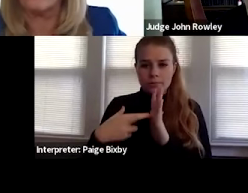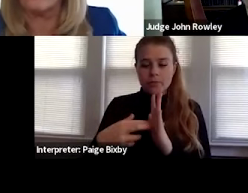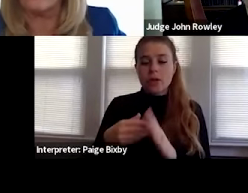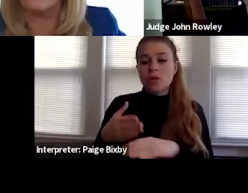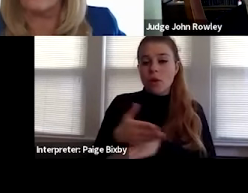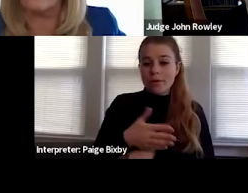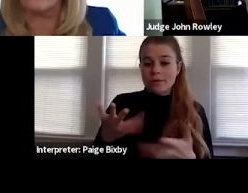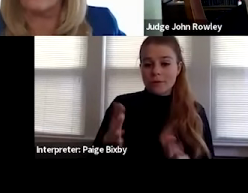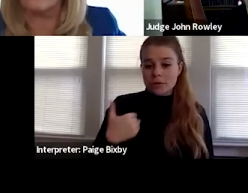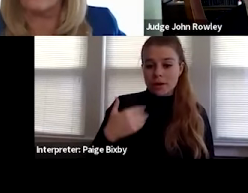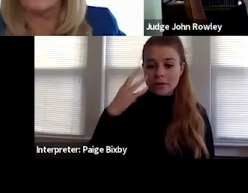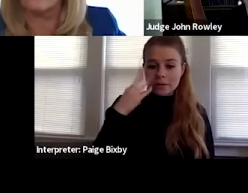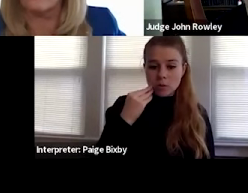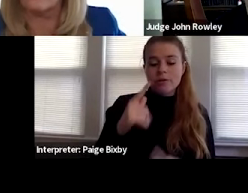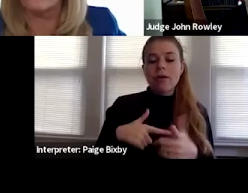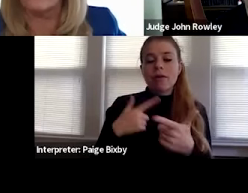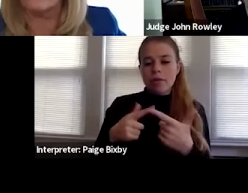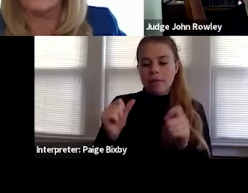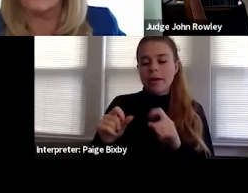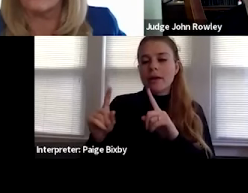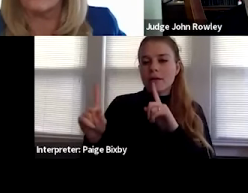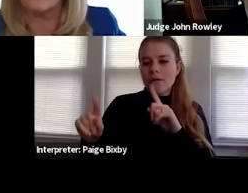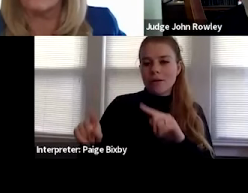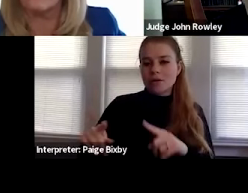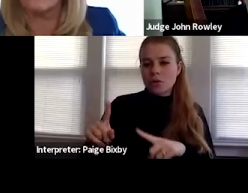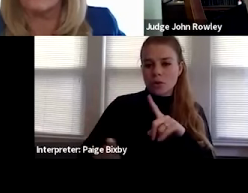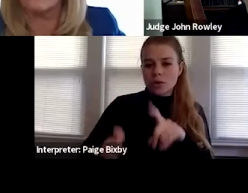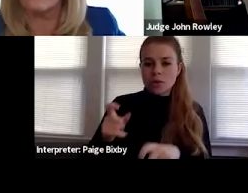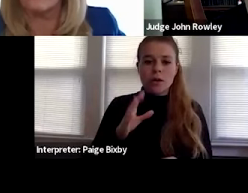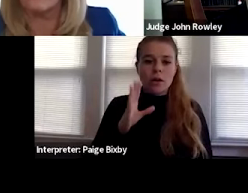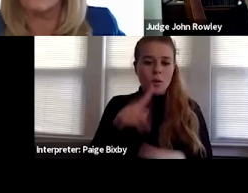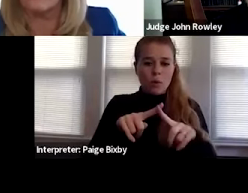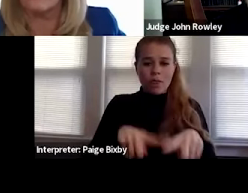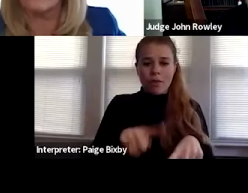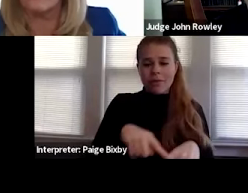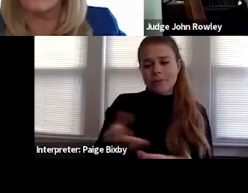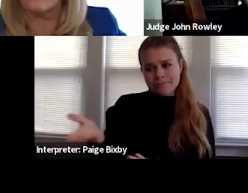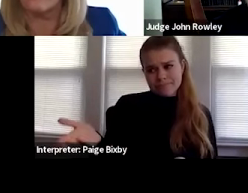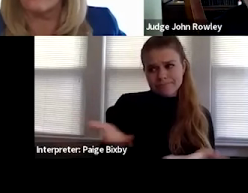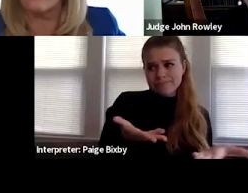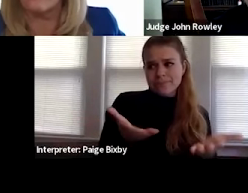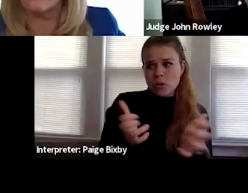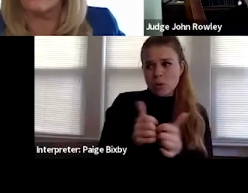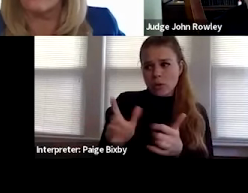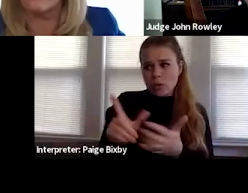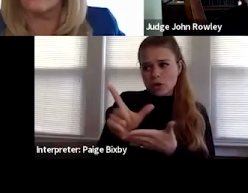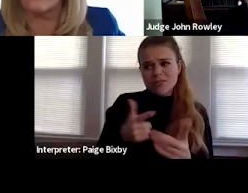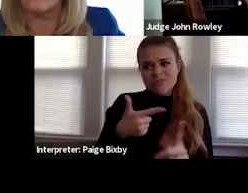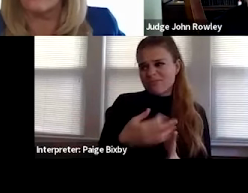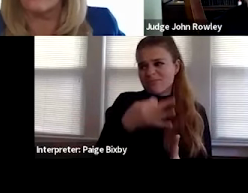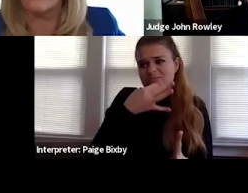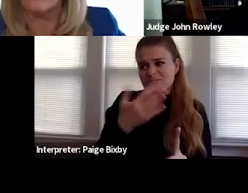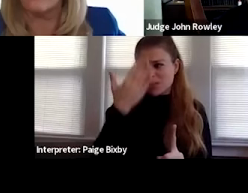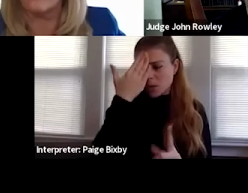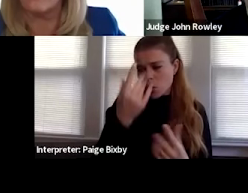then they can answer all the questions. and I rely on 'em and say, "look, talk to your attorney. She's very good, he's very good, he knows what he's doing."